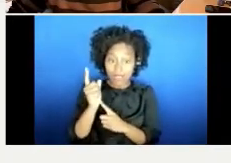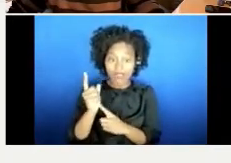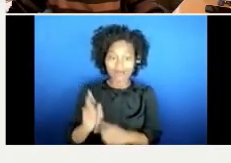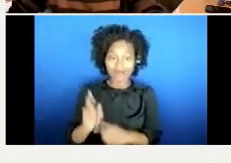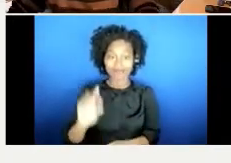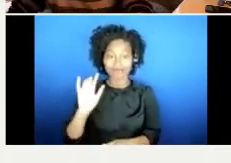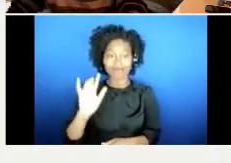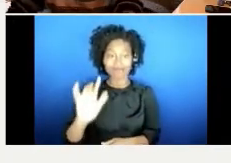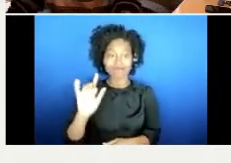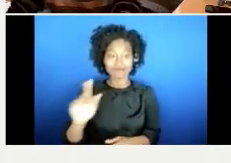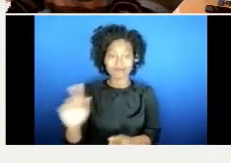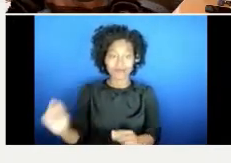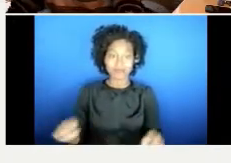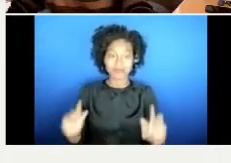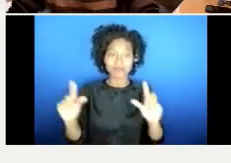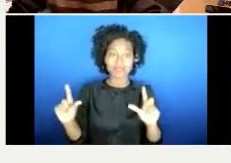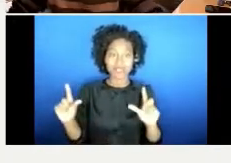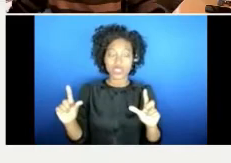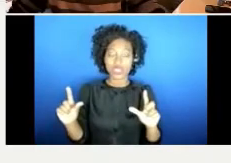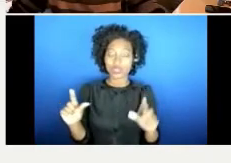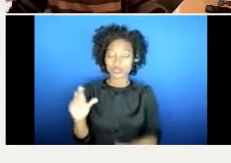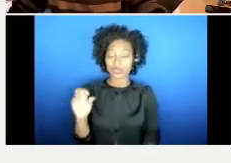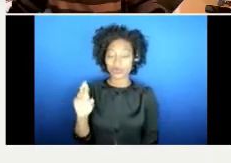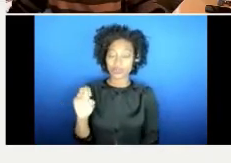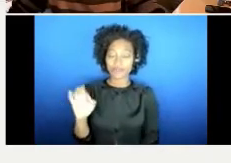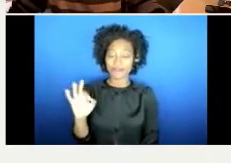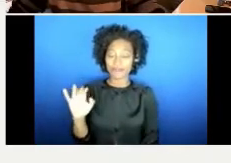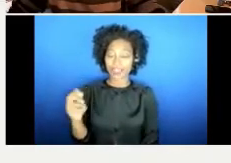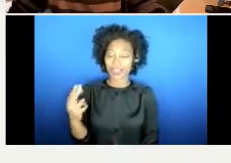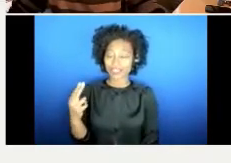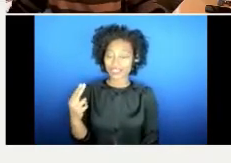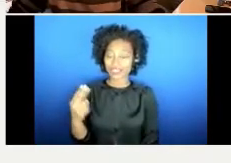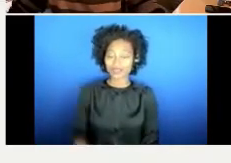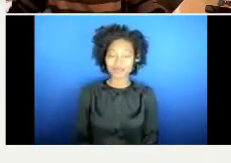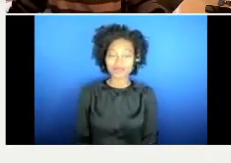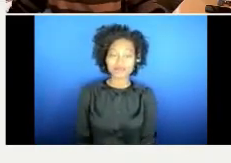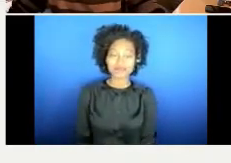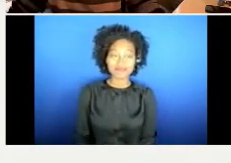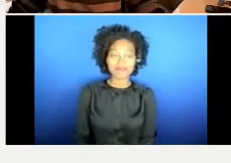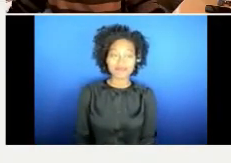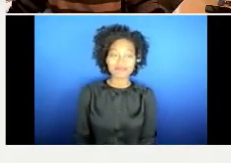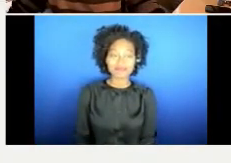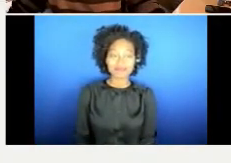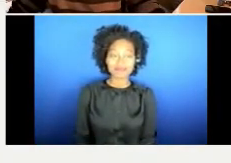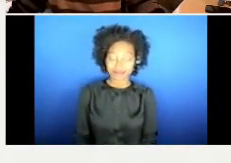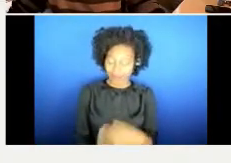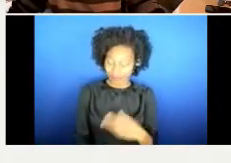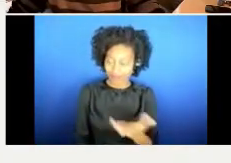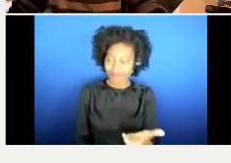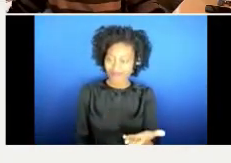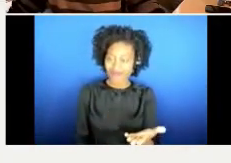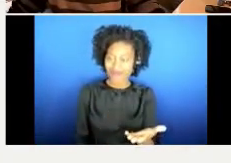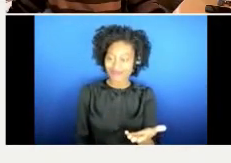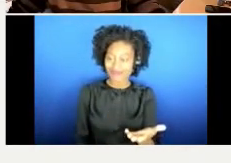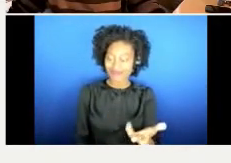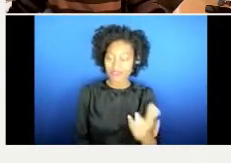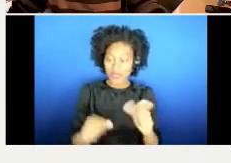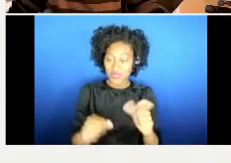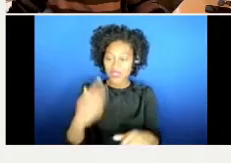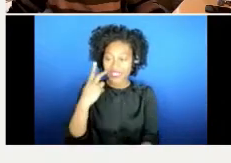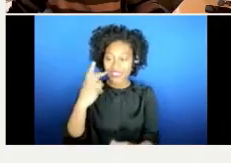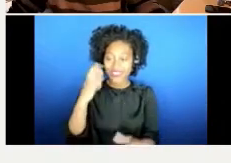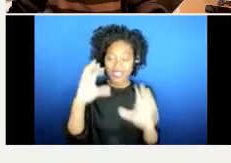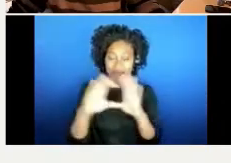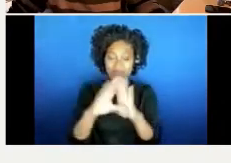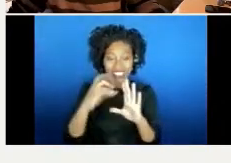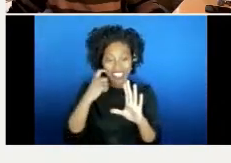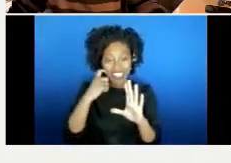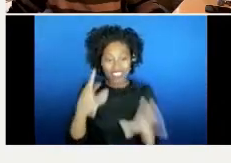live now, so I refresh that page. There you can see the image that I just uploaded and